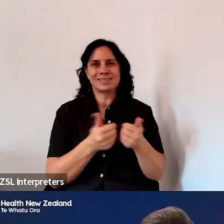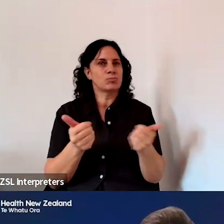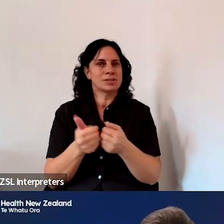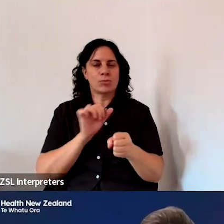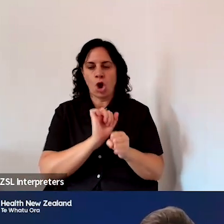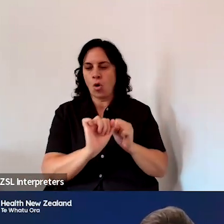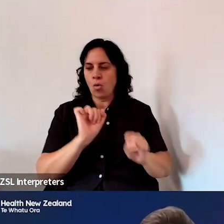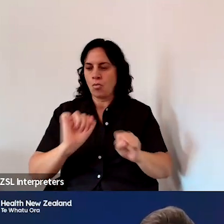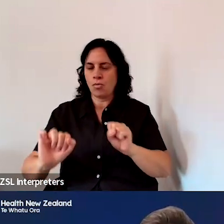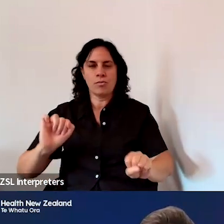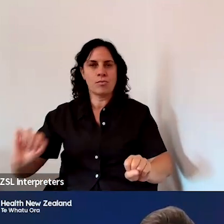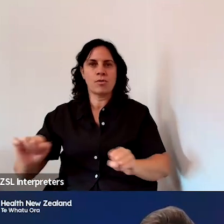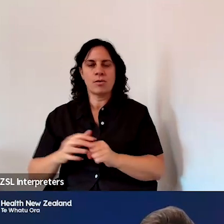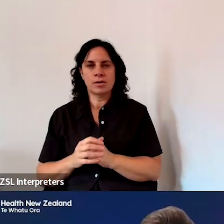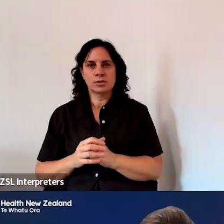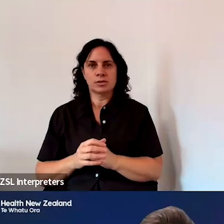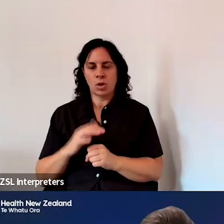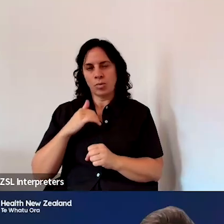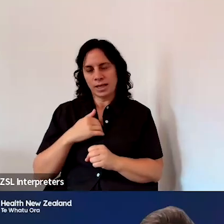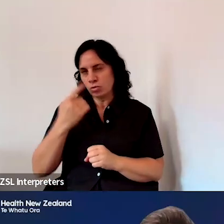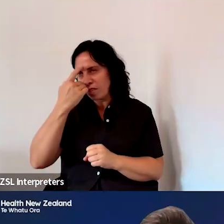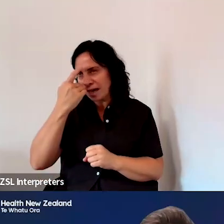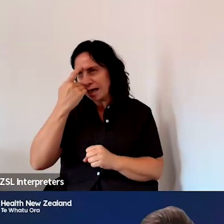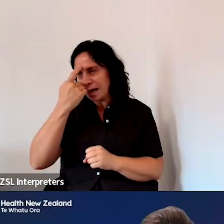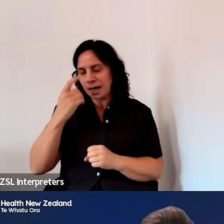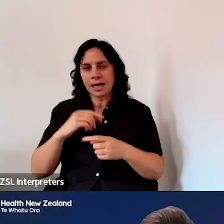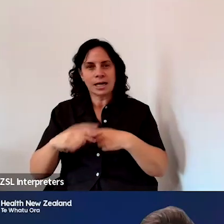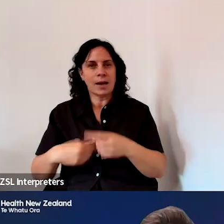you know, a big think about, you know, what are the outcomes.